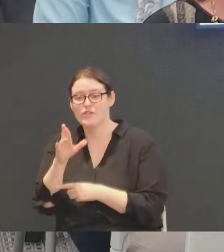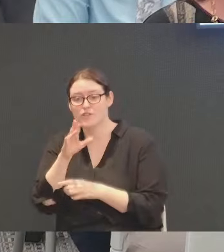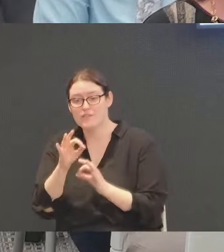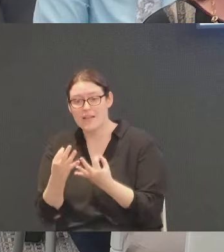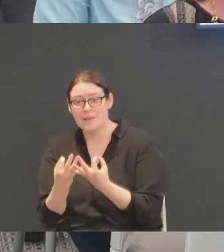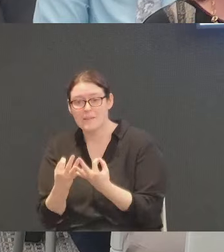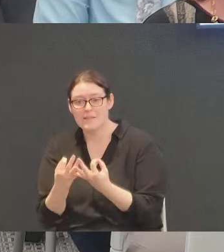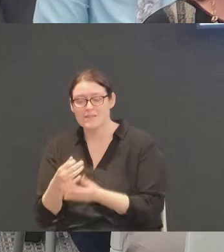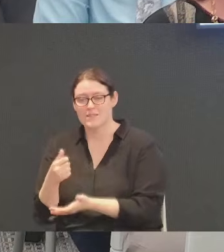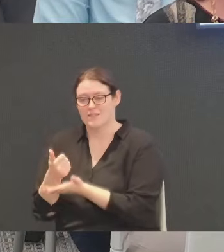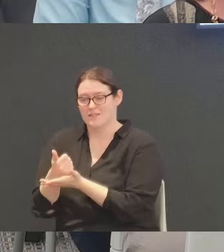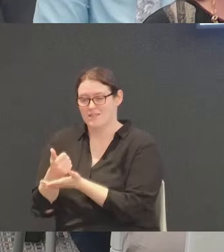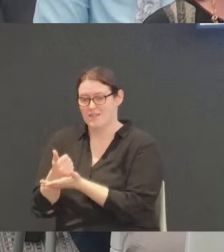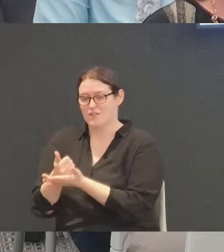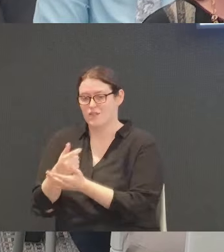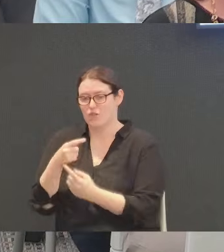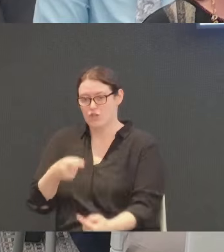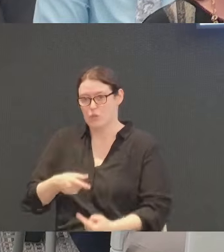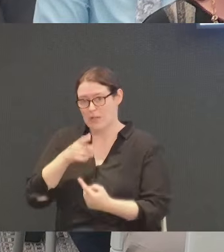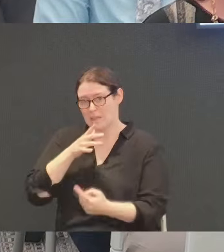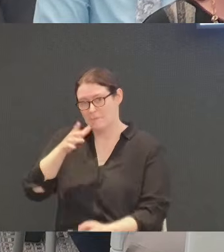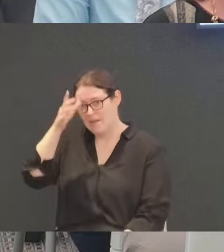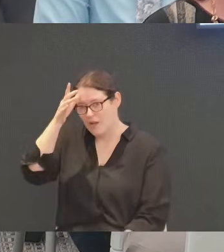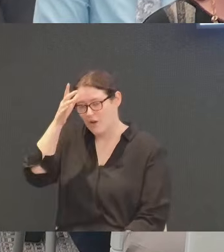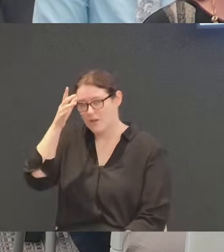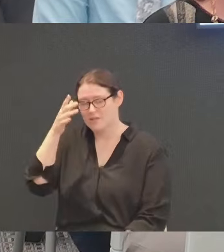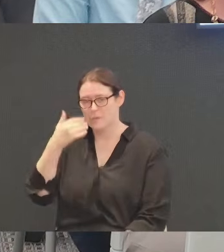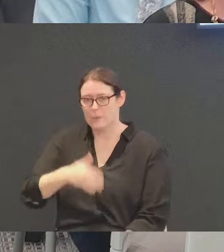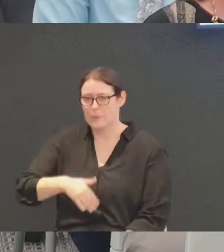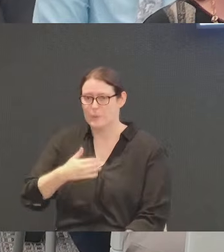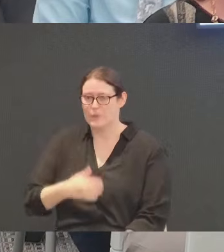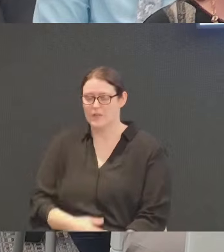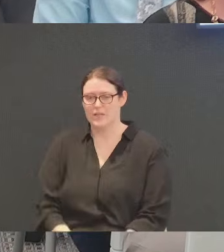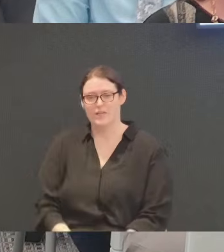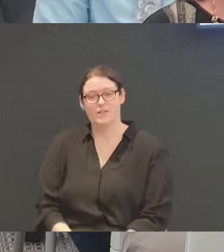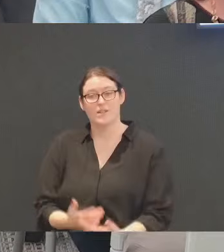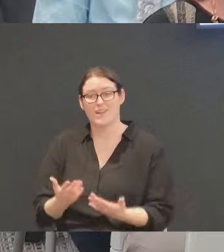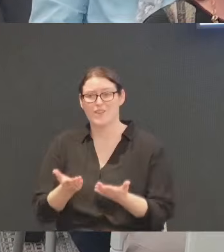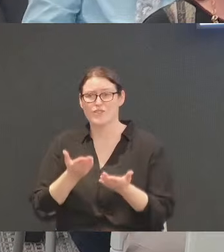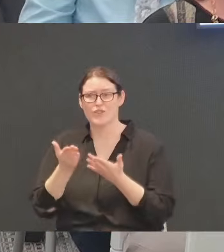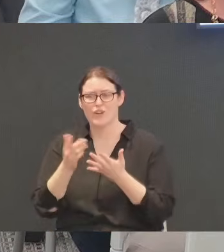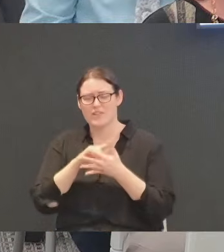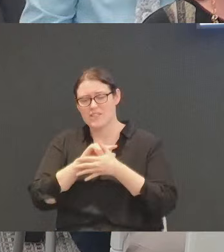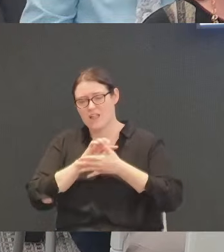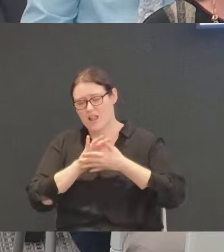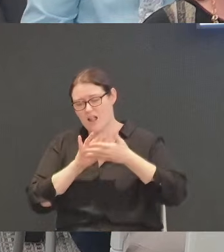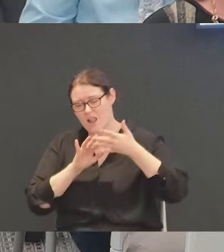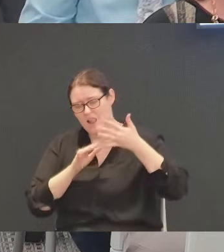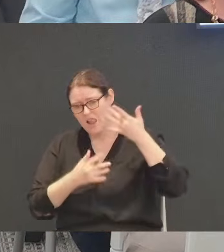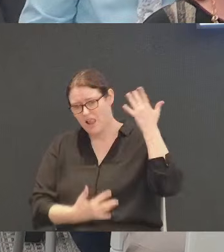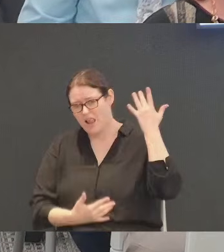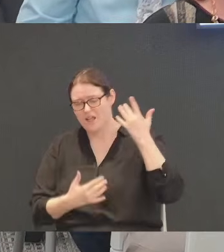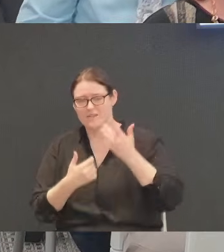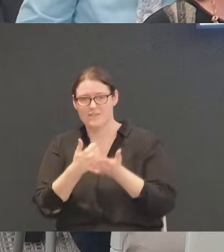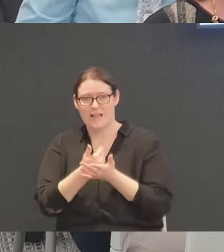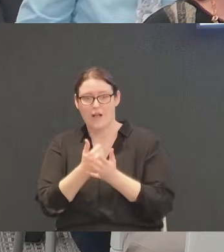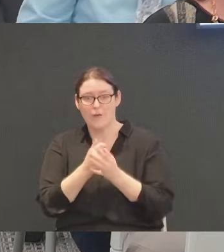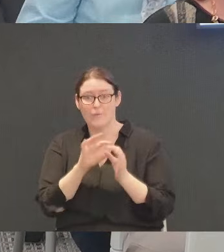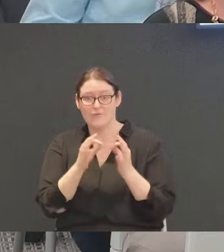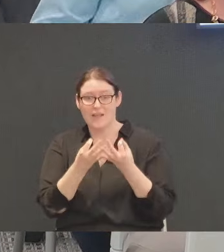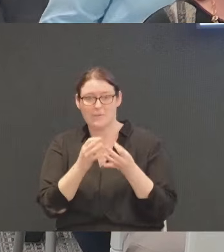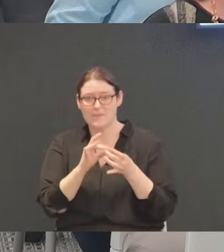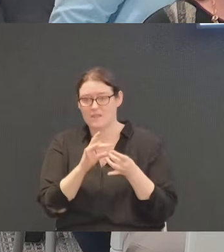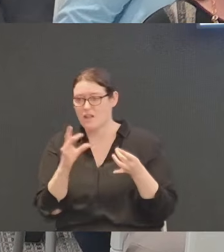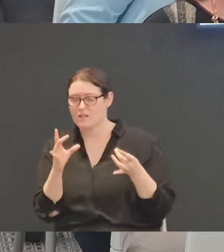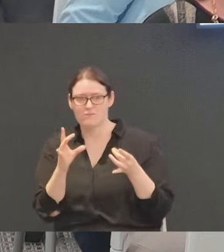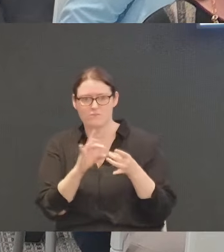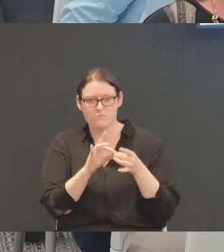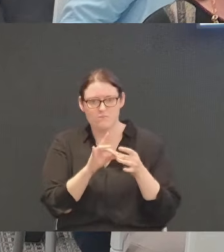assistance for struggling parents, and services that help families stay together whenever safely